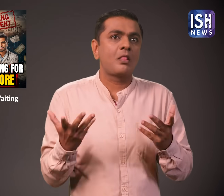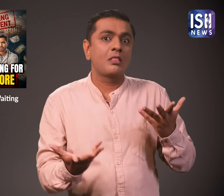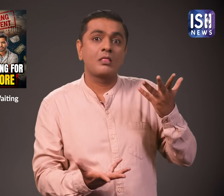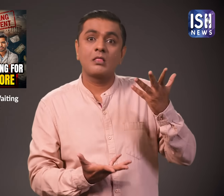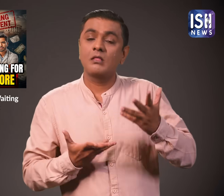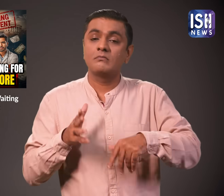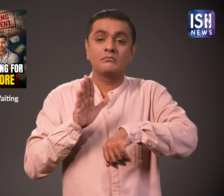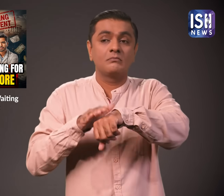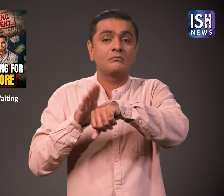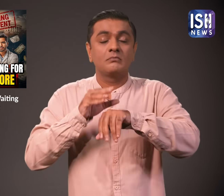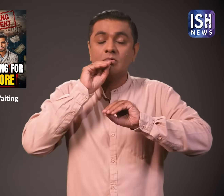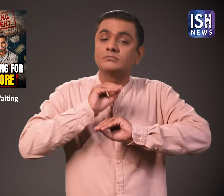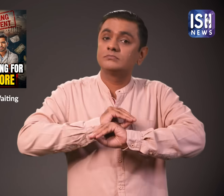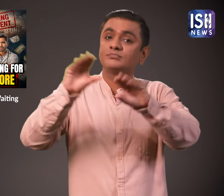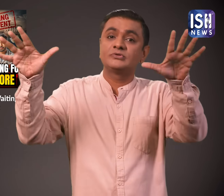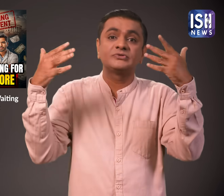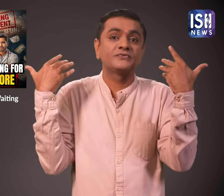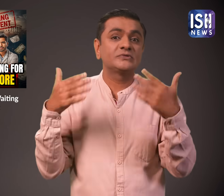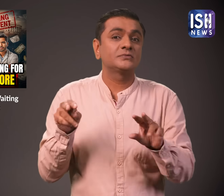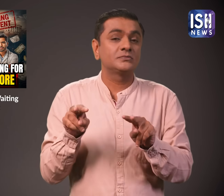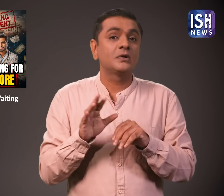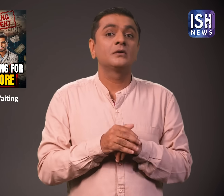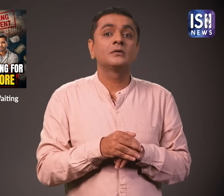People are suffering after such announcement was made.